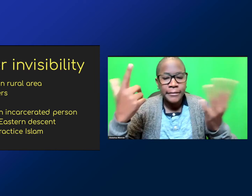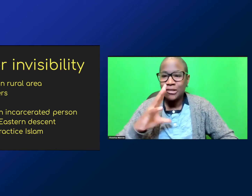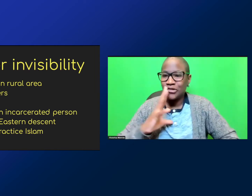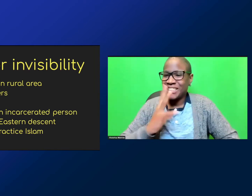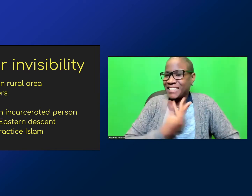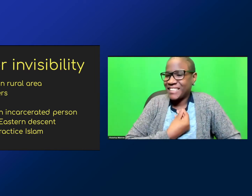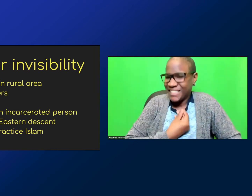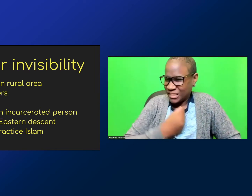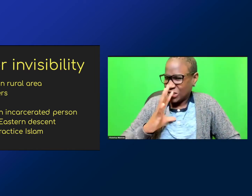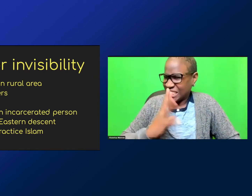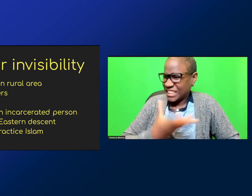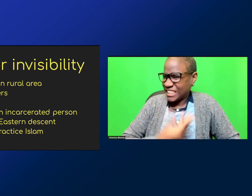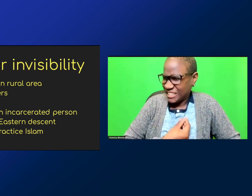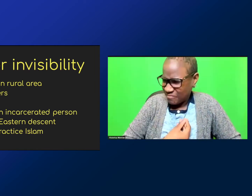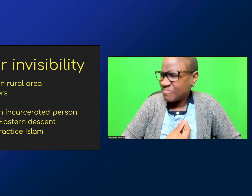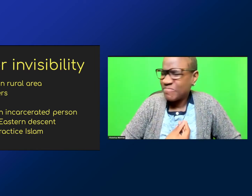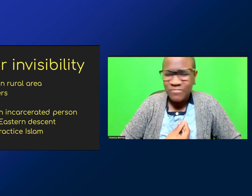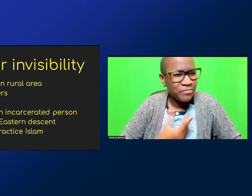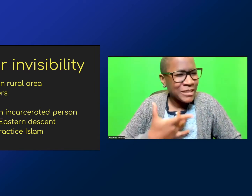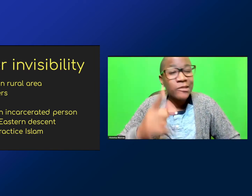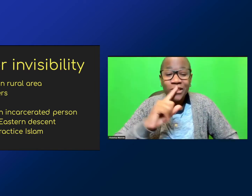people of middle eastern descent like arabs are rarely mentioned